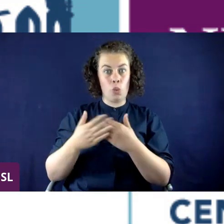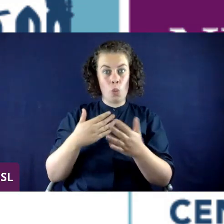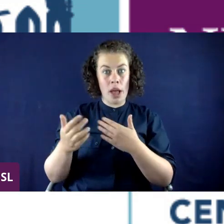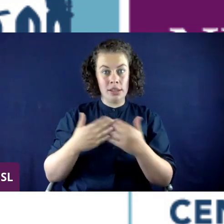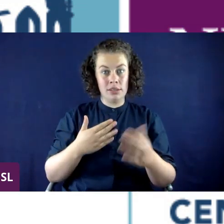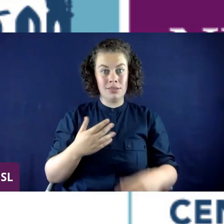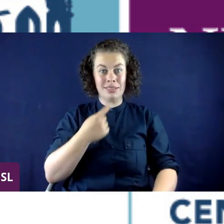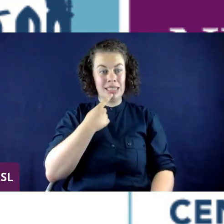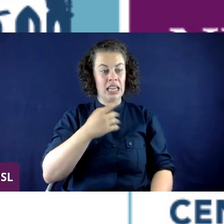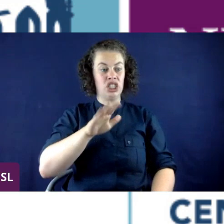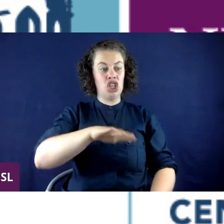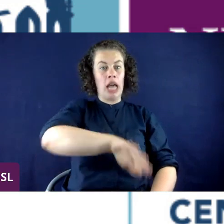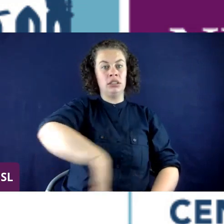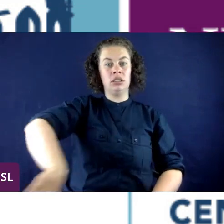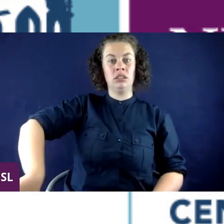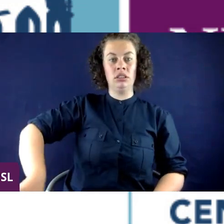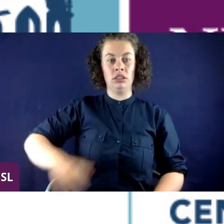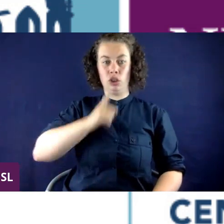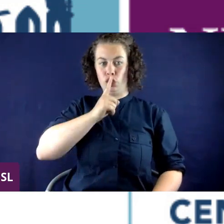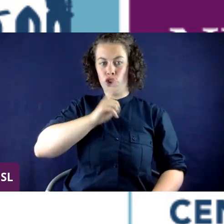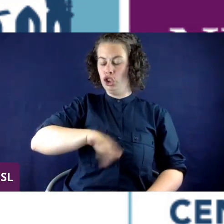How did they do this.